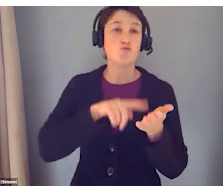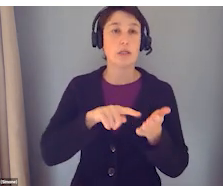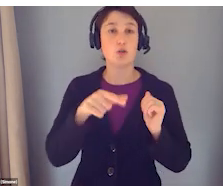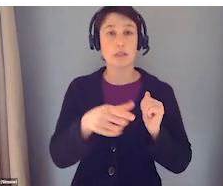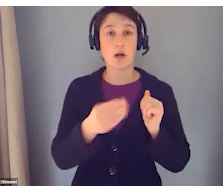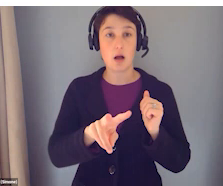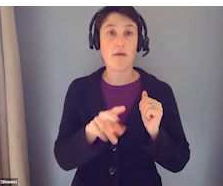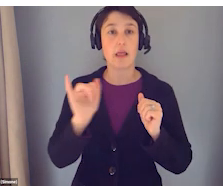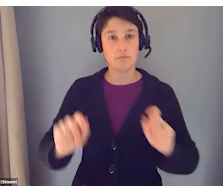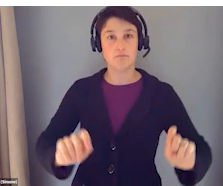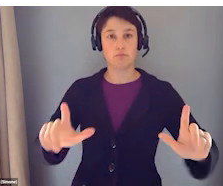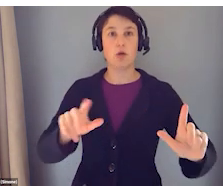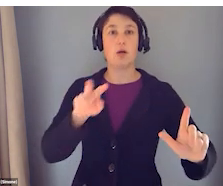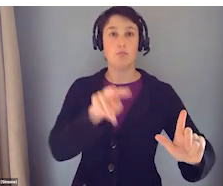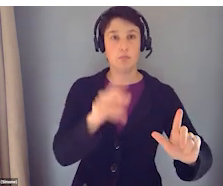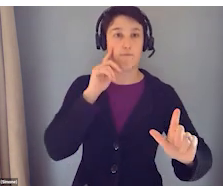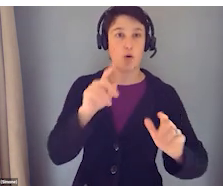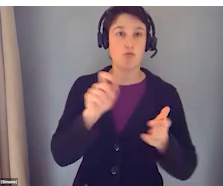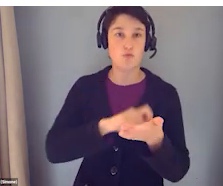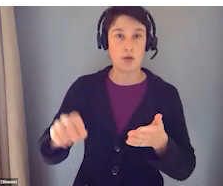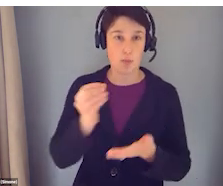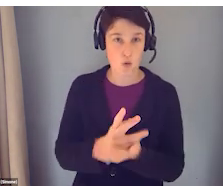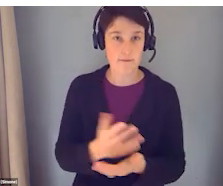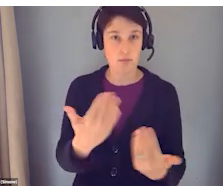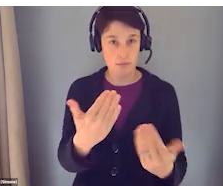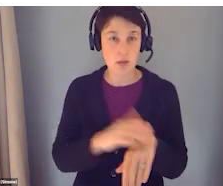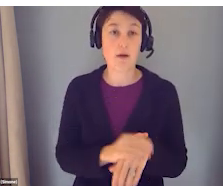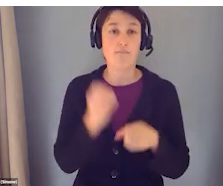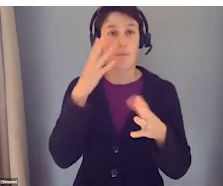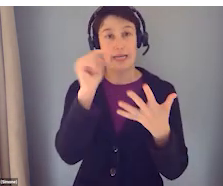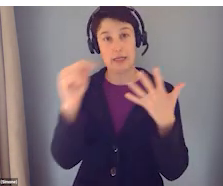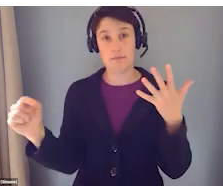You will -- for many of these things you may need to talk to the program officer, as well as the grants officer.